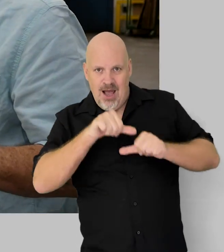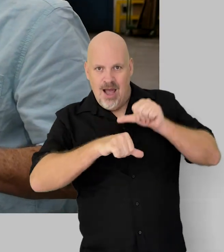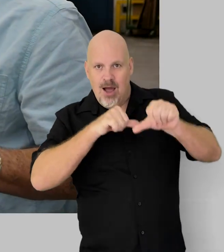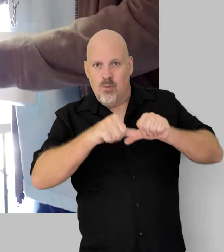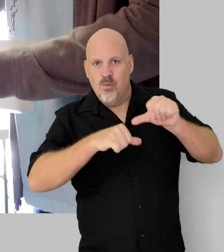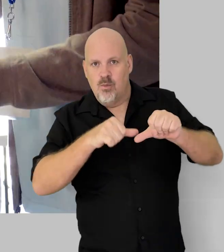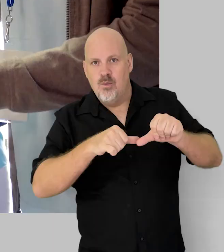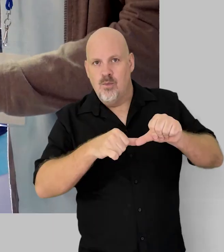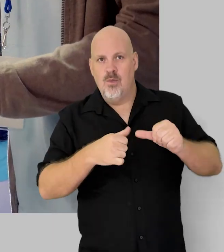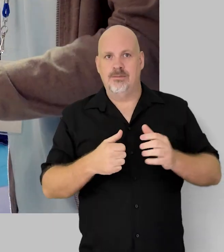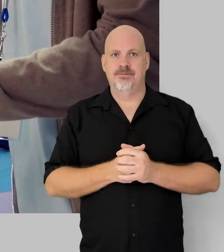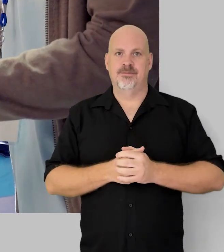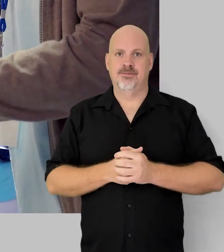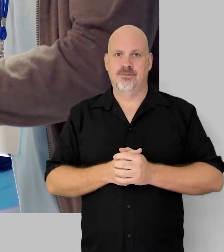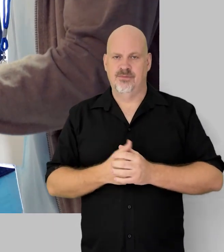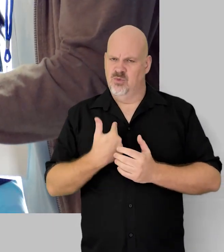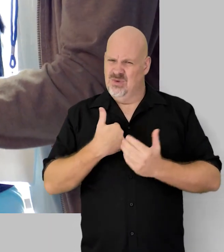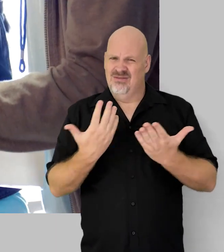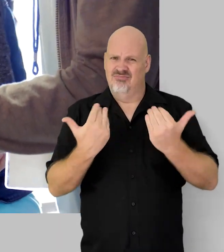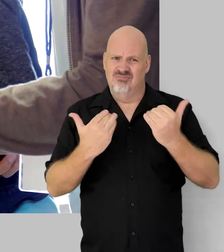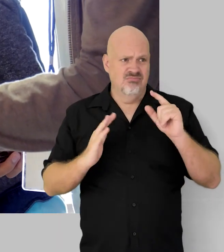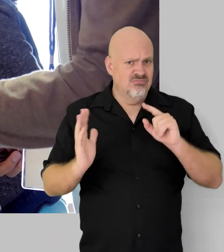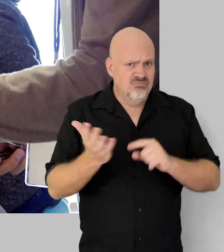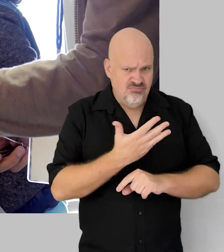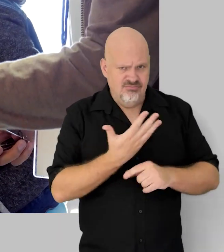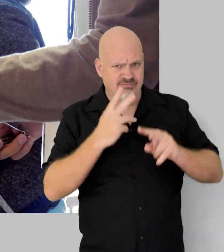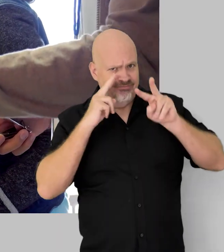to address social factors and increase access to care.